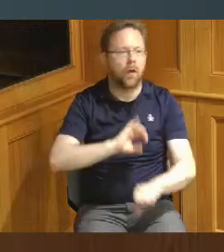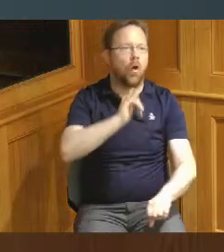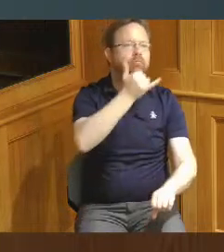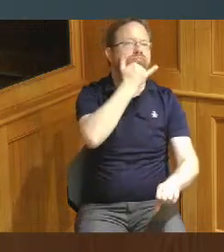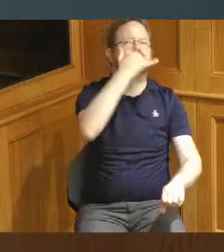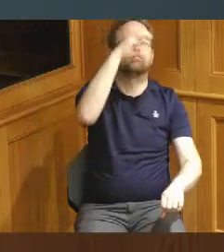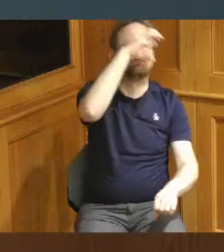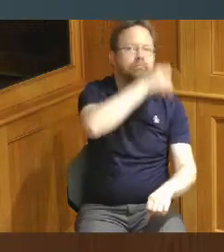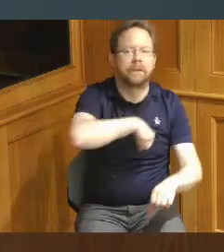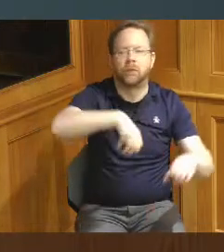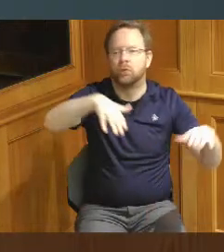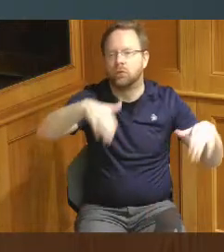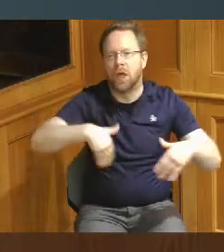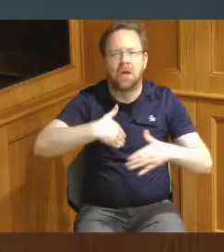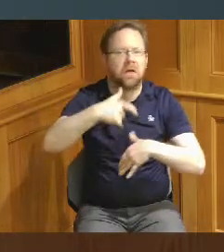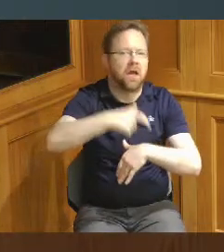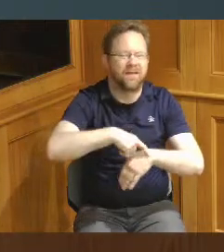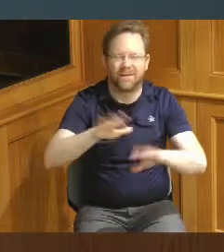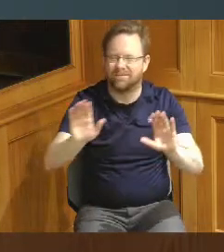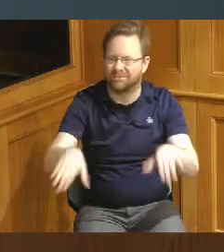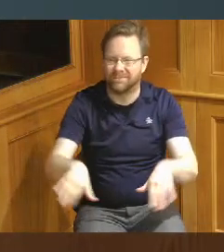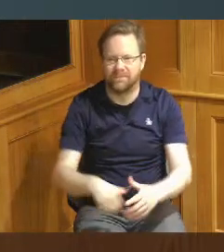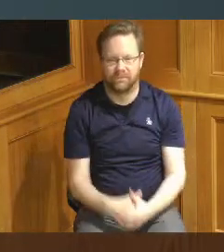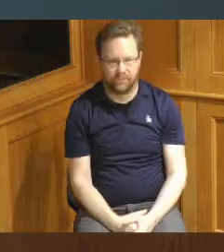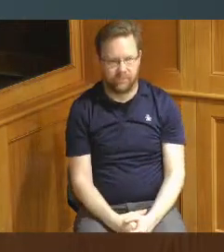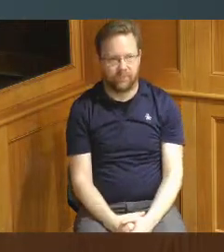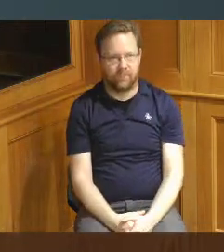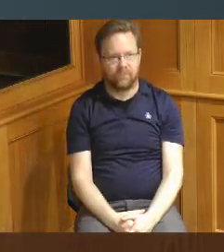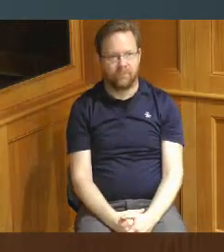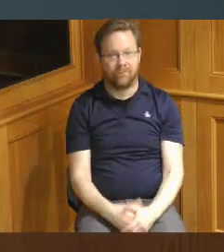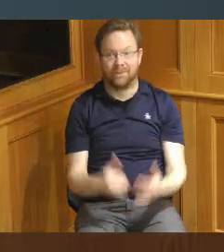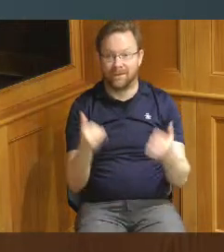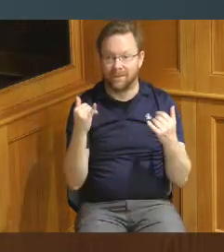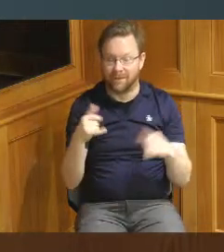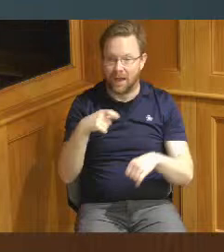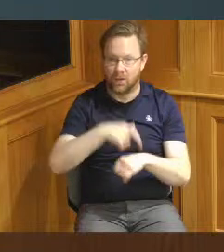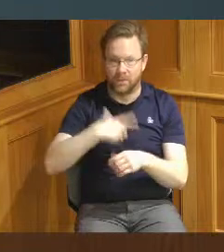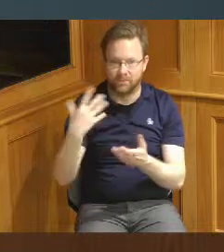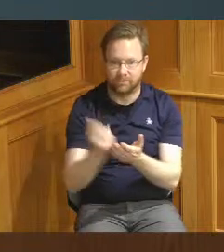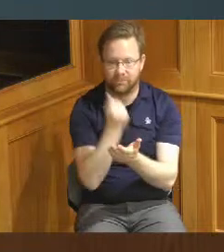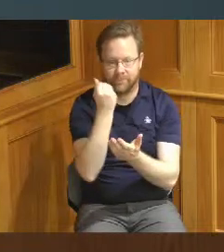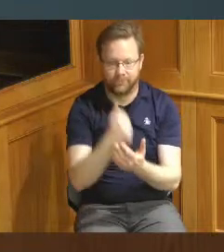from Snyder to Wilkins Boulevard that is a joint project with Warren County Engineer's